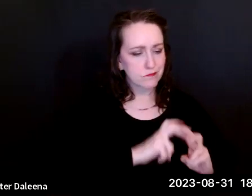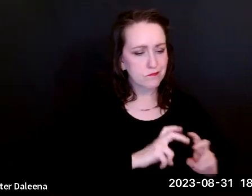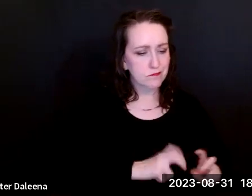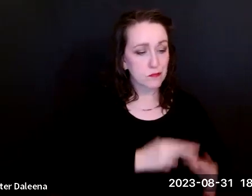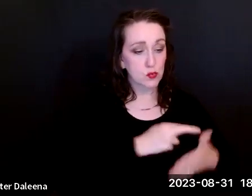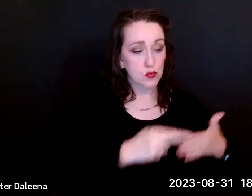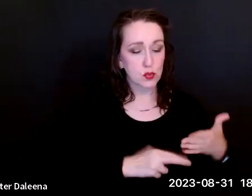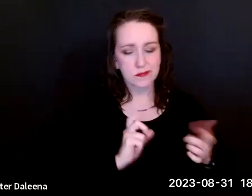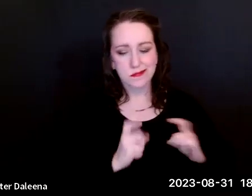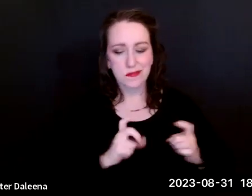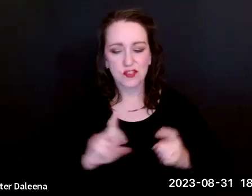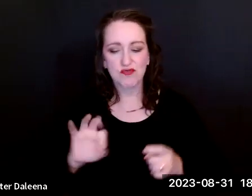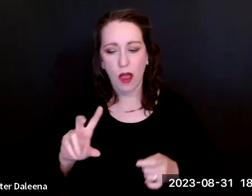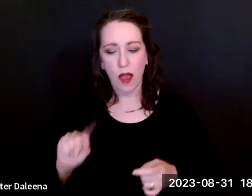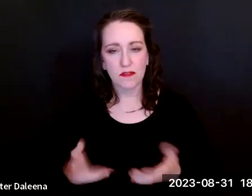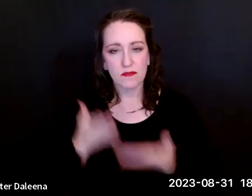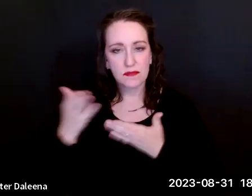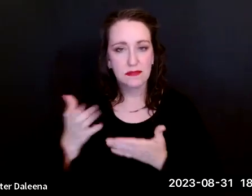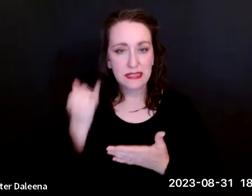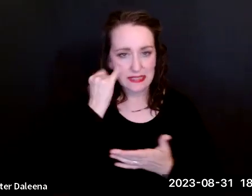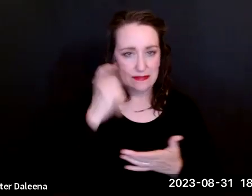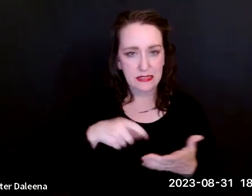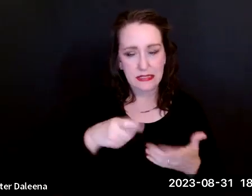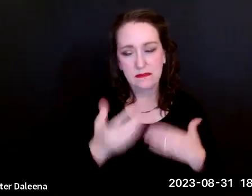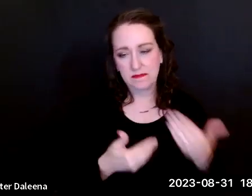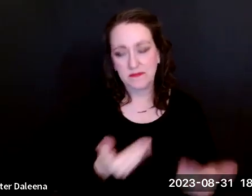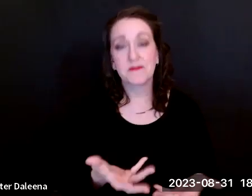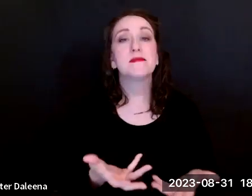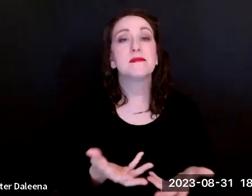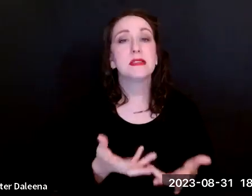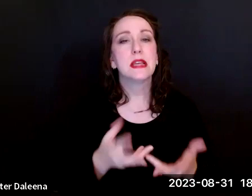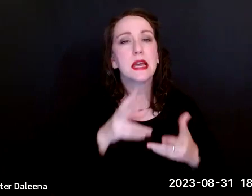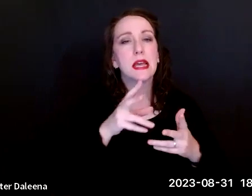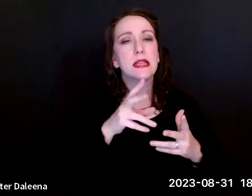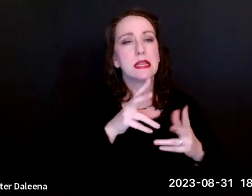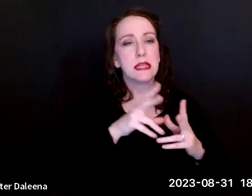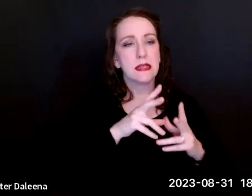adjust the draft recommendations as needed the Examining Board of psychology will meet